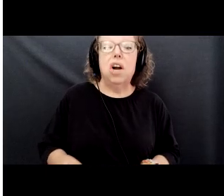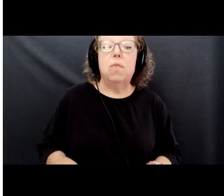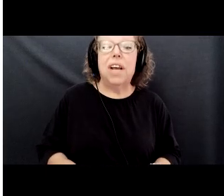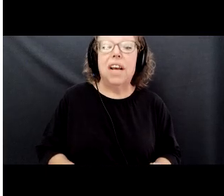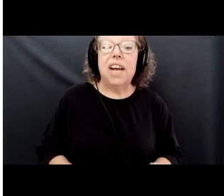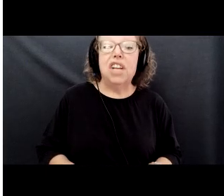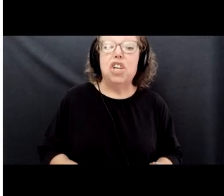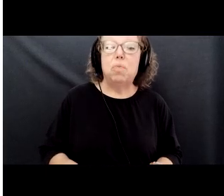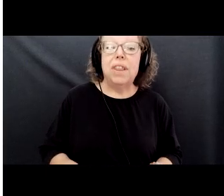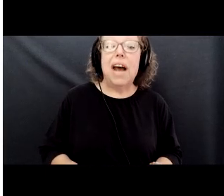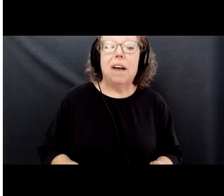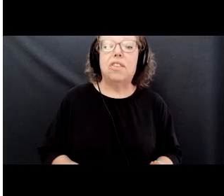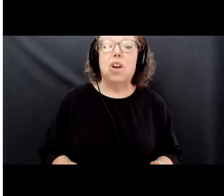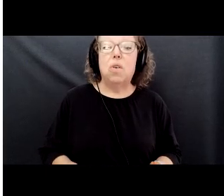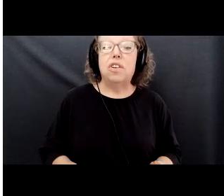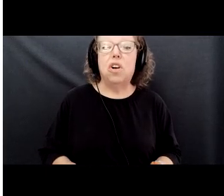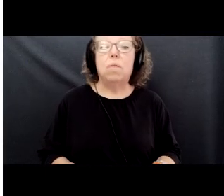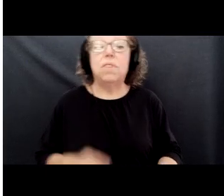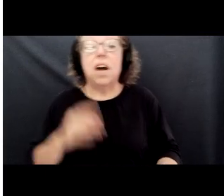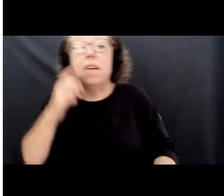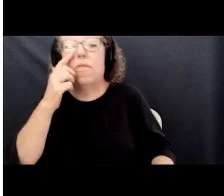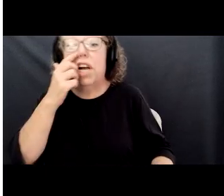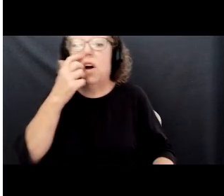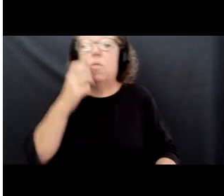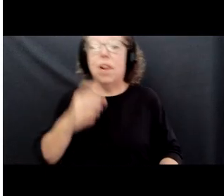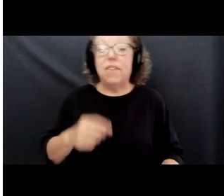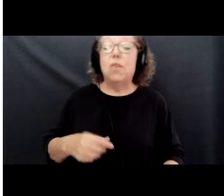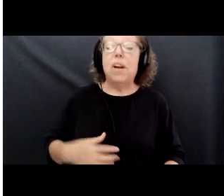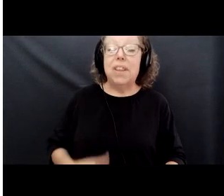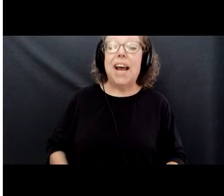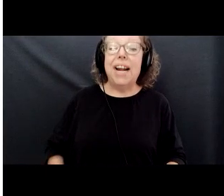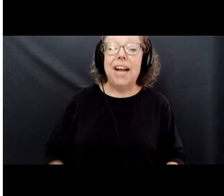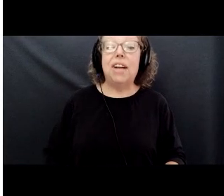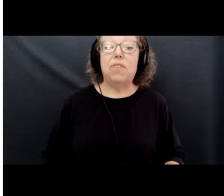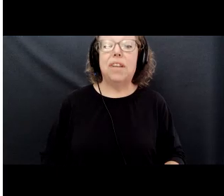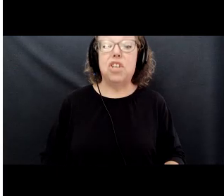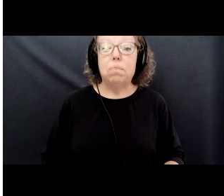you know the the issues with that. So, in terms of you know reviewing with the ADA transition